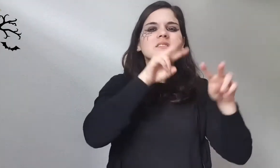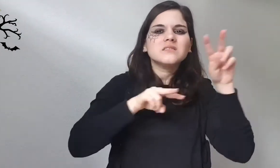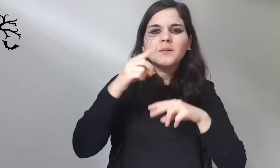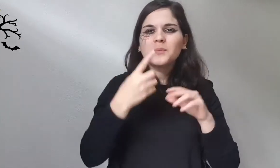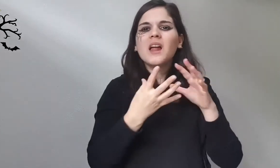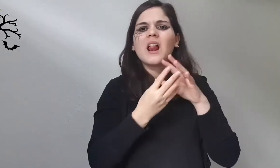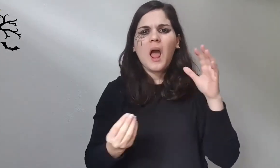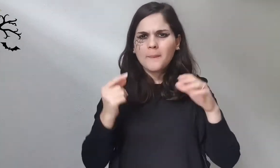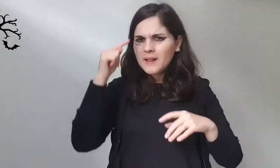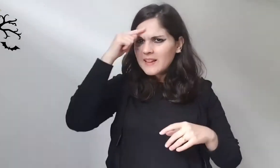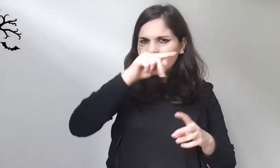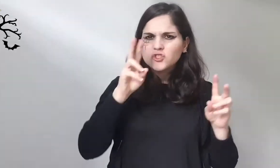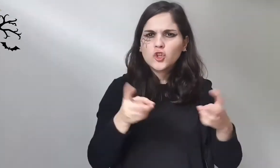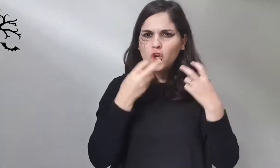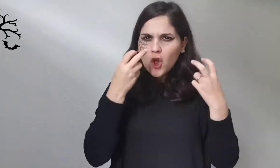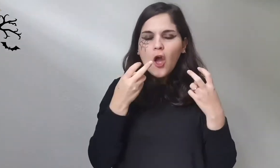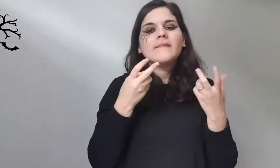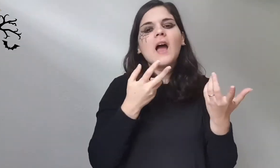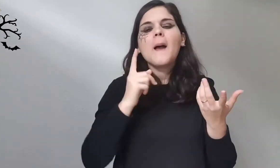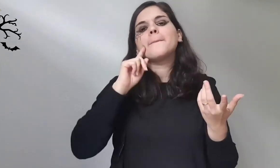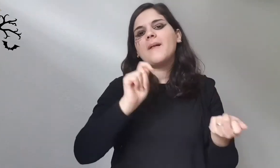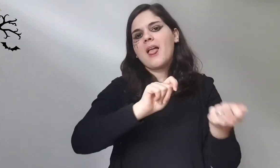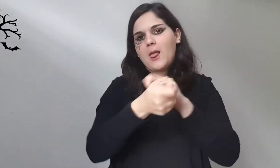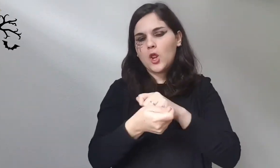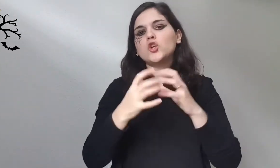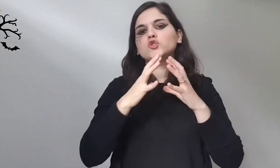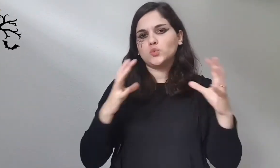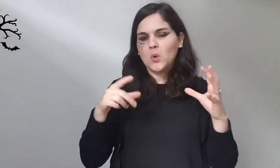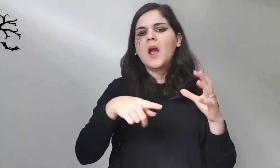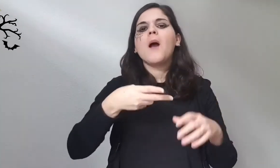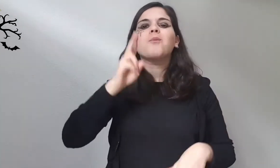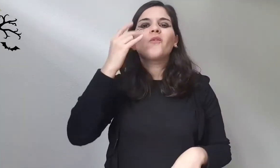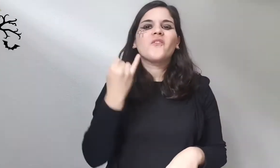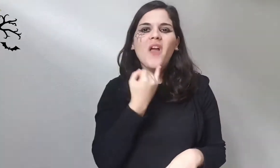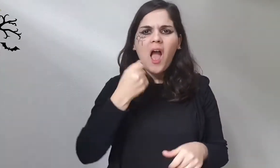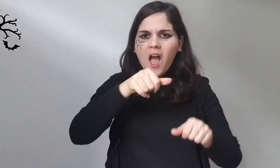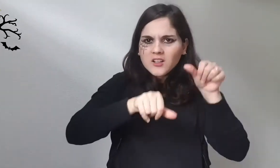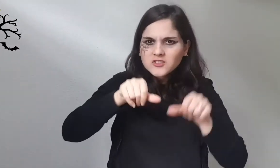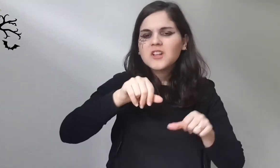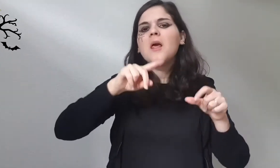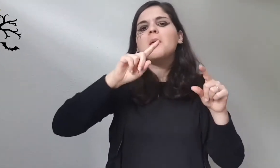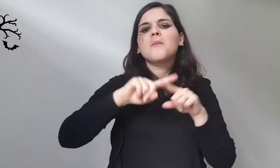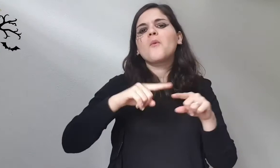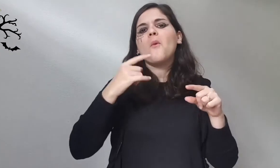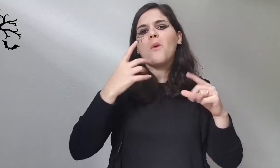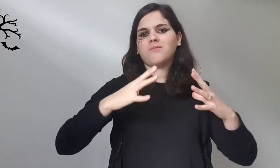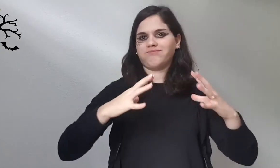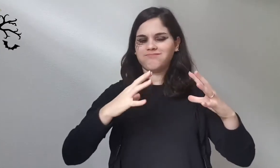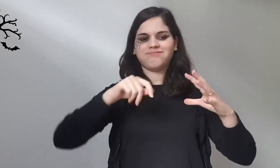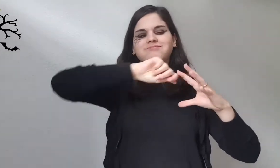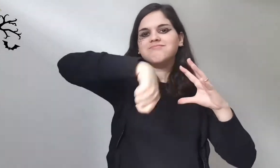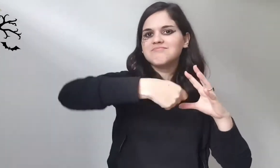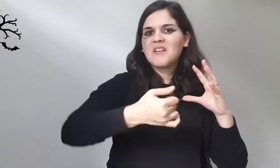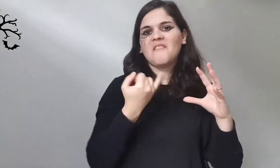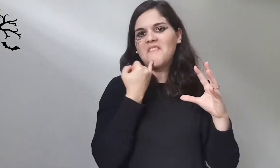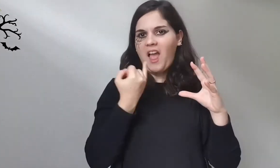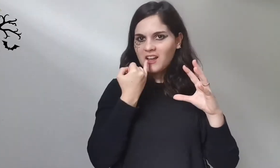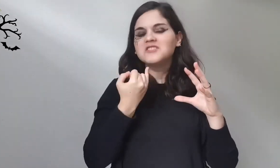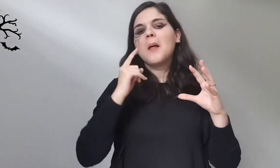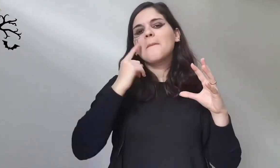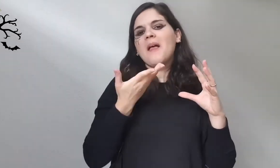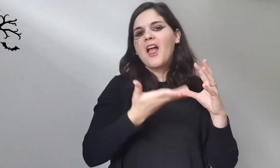and the turnip was difficult to find compared to the pumpkin which was also easier to dig.